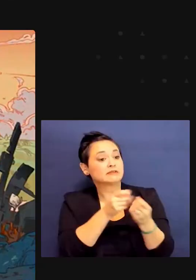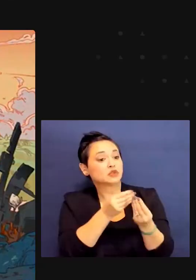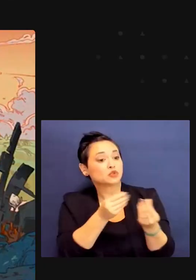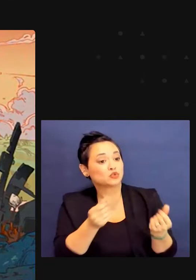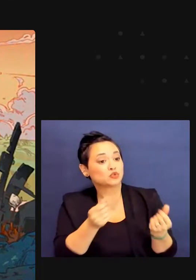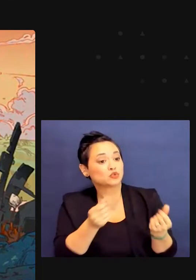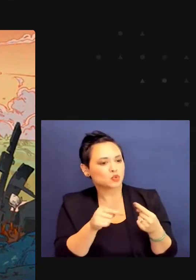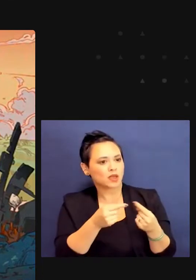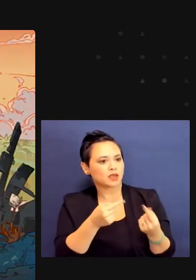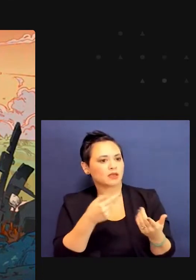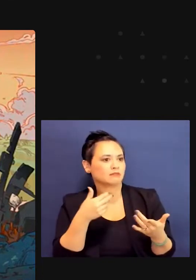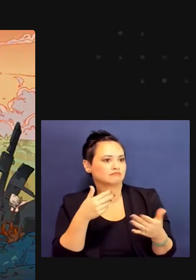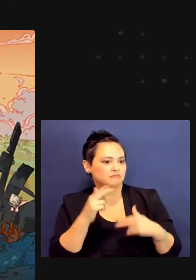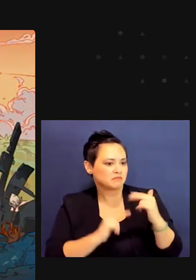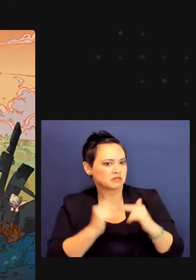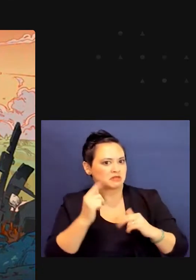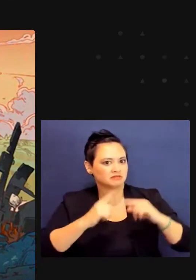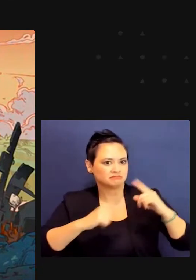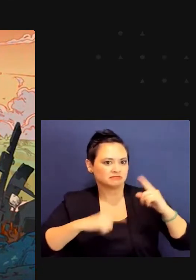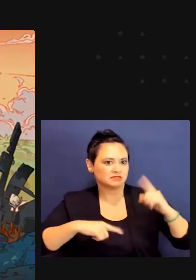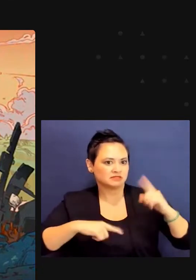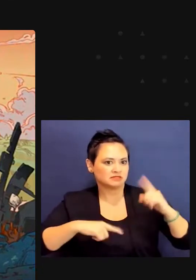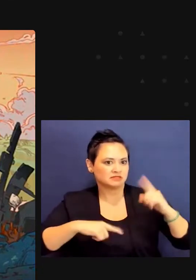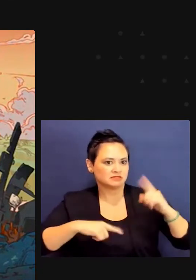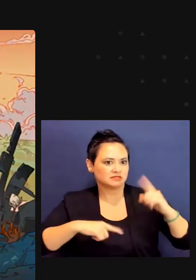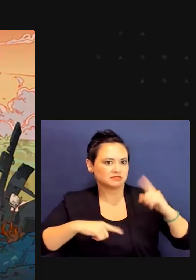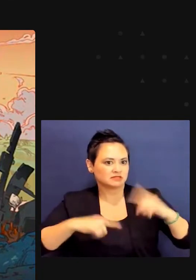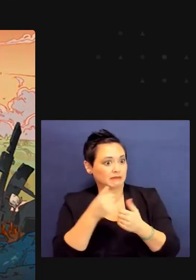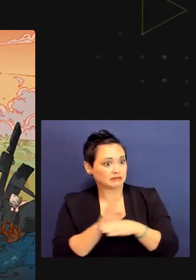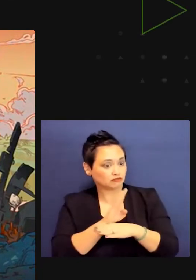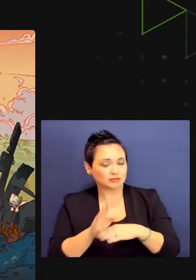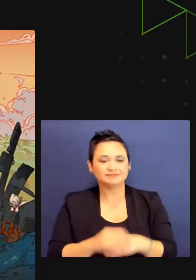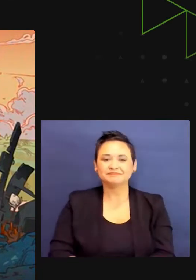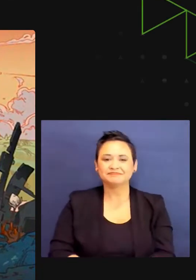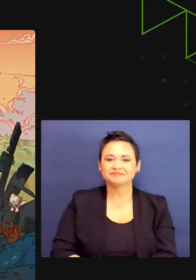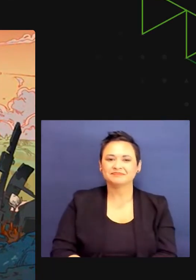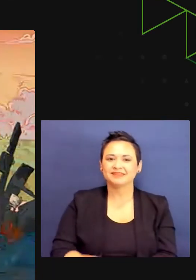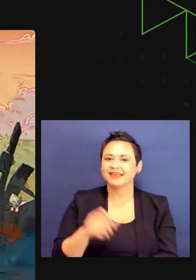Yeah, it's, loving the conversation today, the ideas and the solutions,